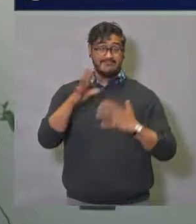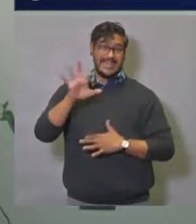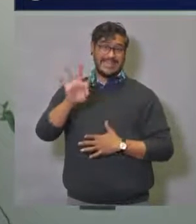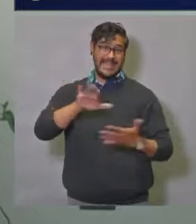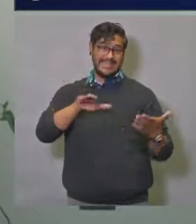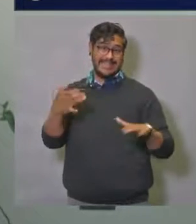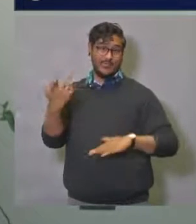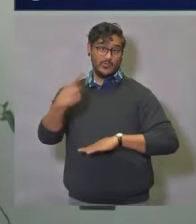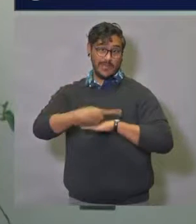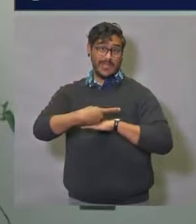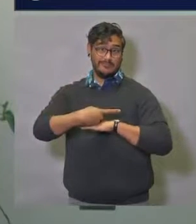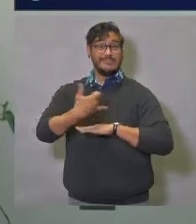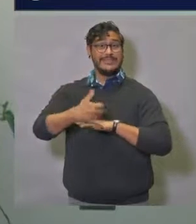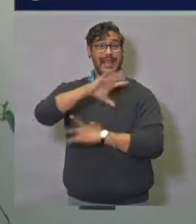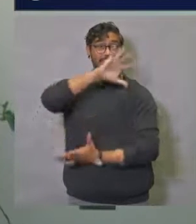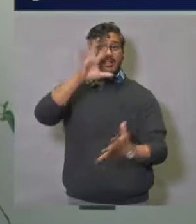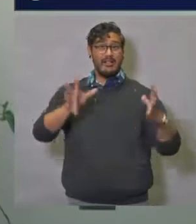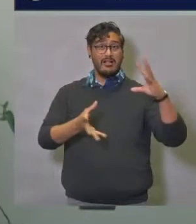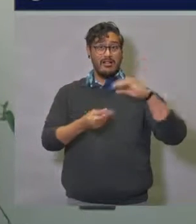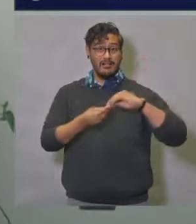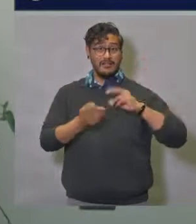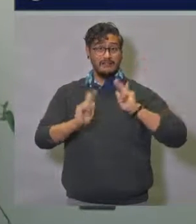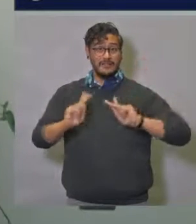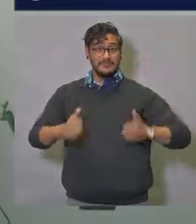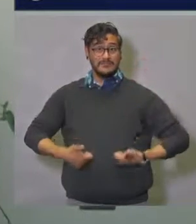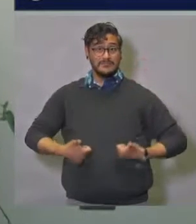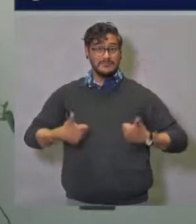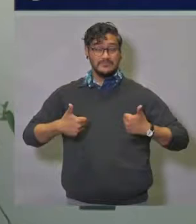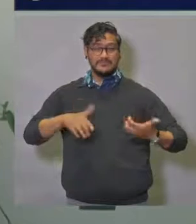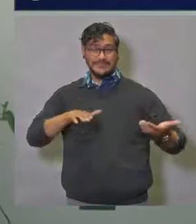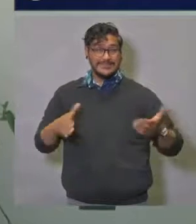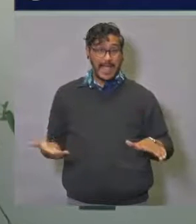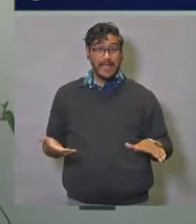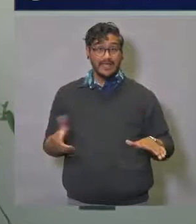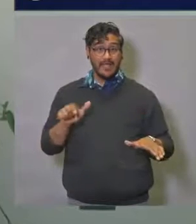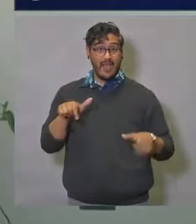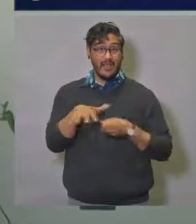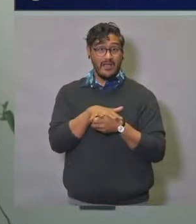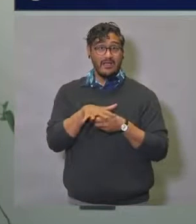WE ARE SAD TO REPORT 9 ADDITIONAL DEATHS TODAY,